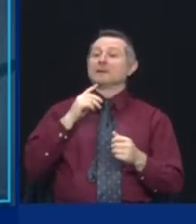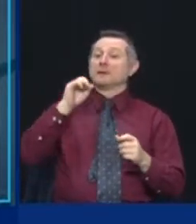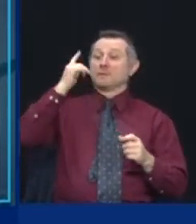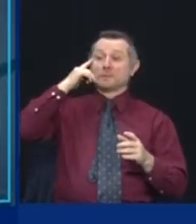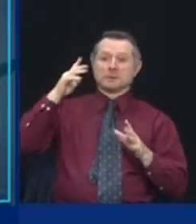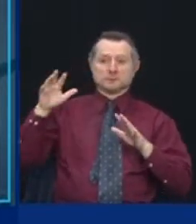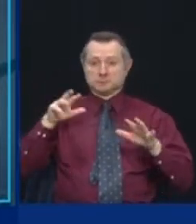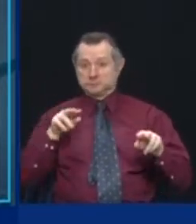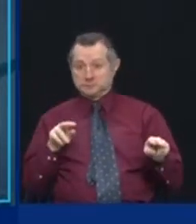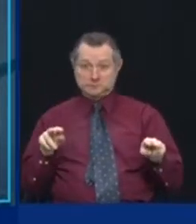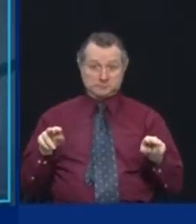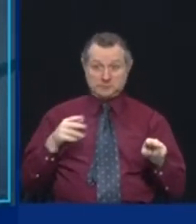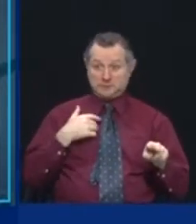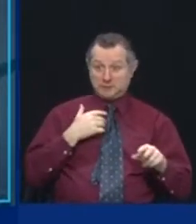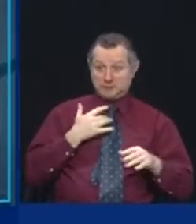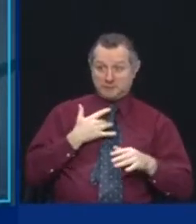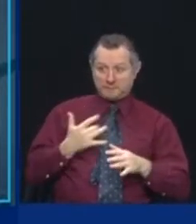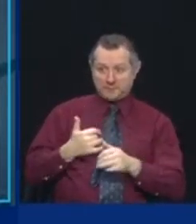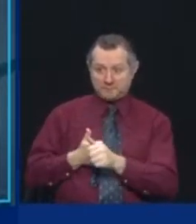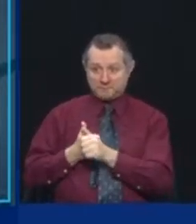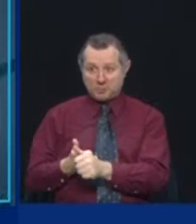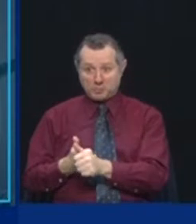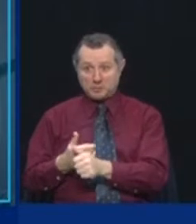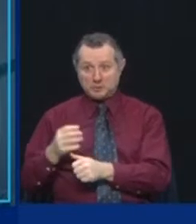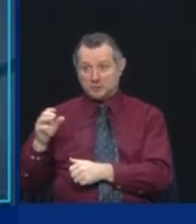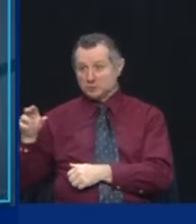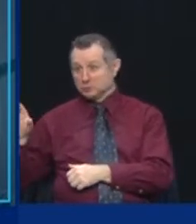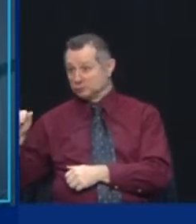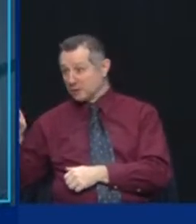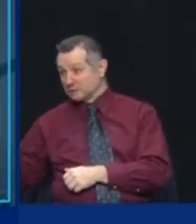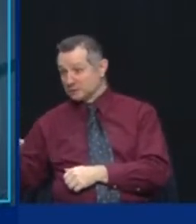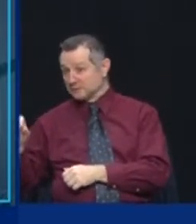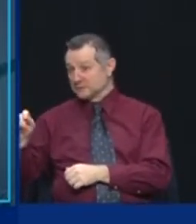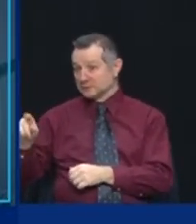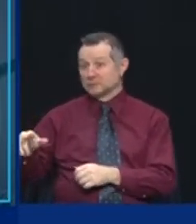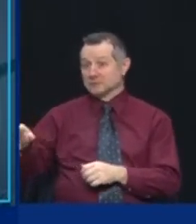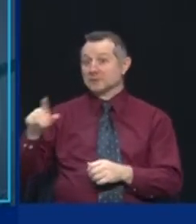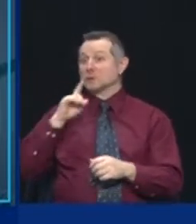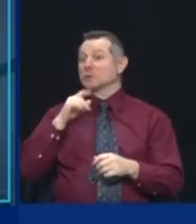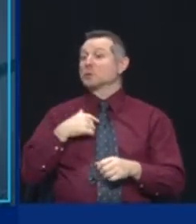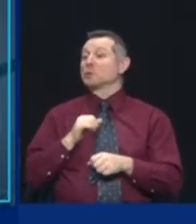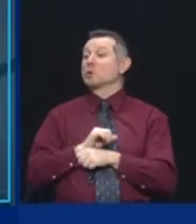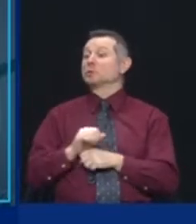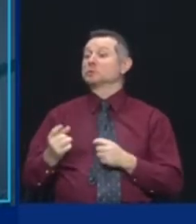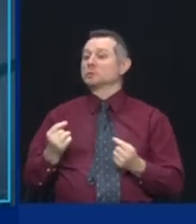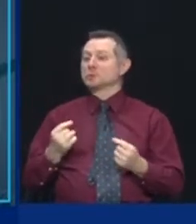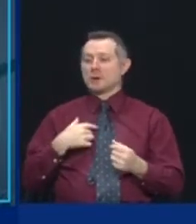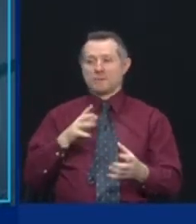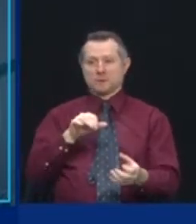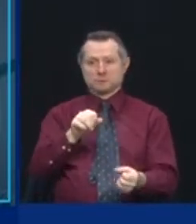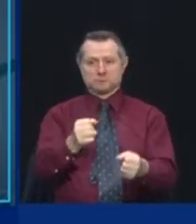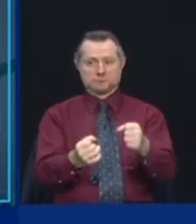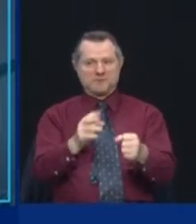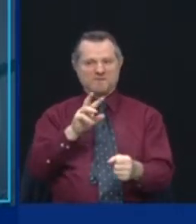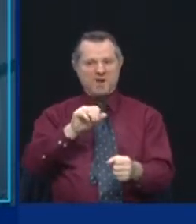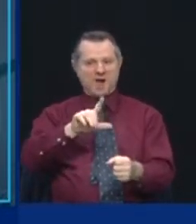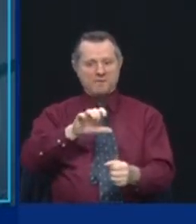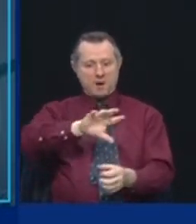ARE REOPENING THE VALVE. THAT'S WHAT GOVERNORS DO. SANDY AND RANDY, I'M IN THE